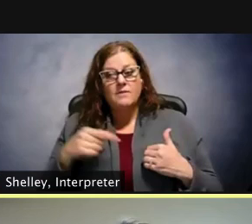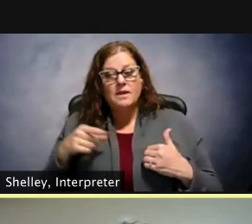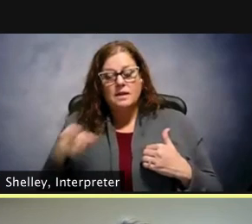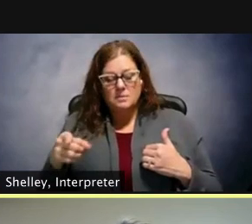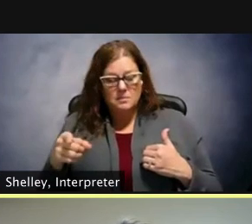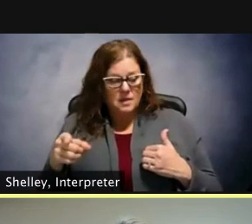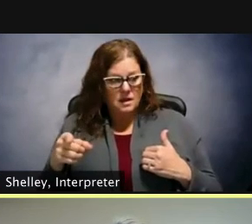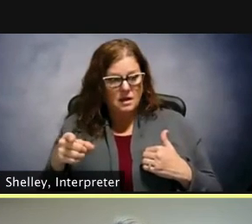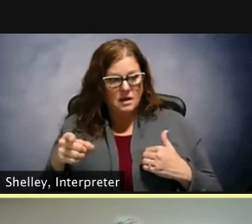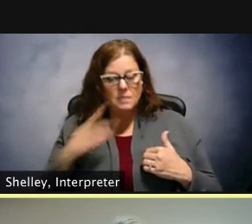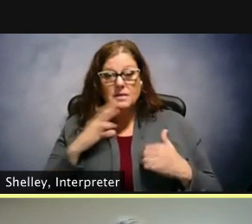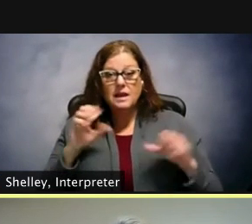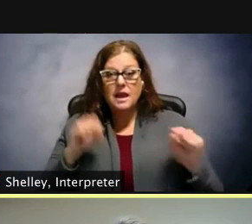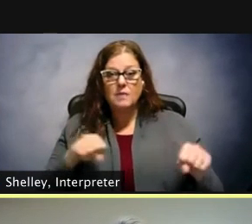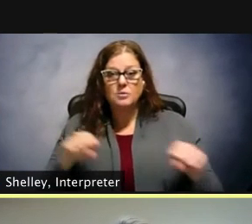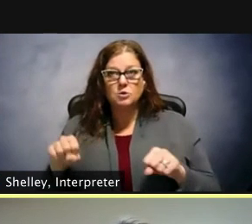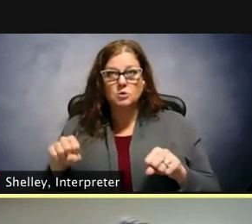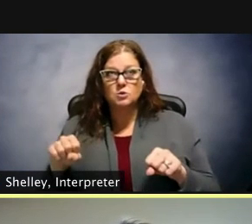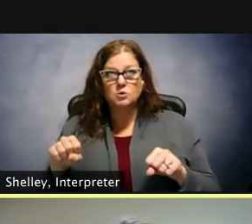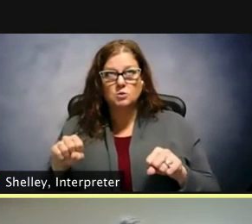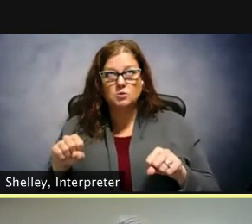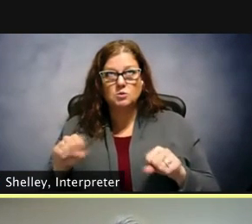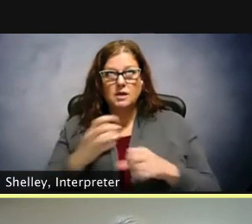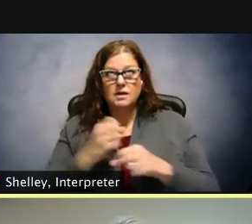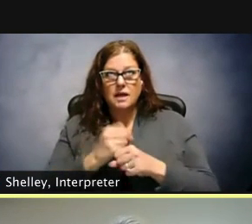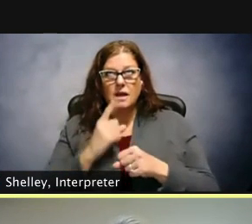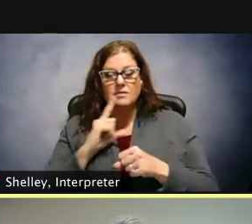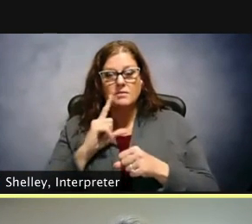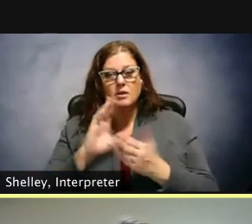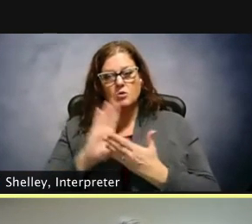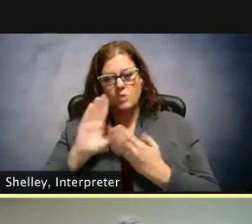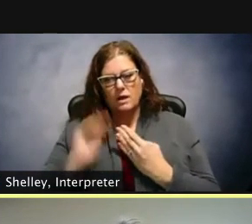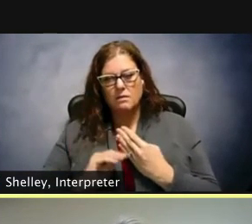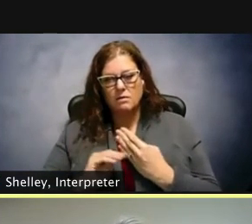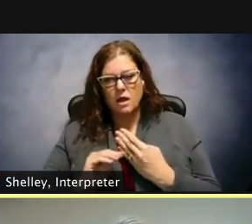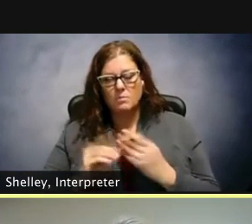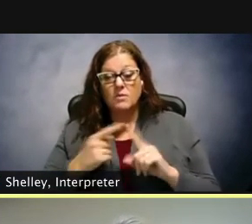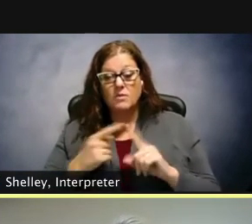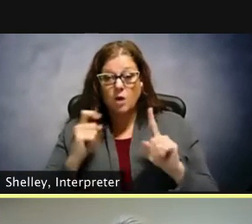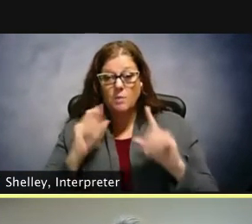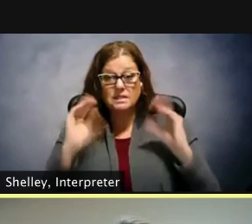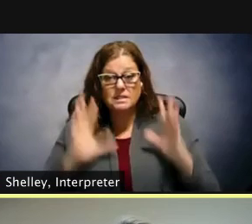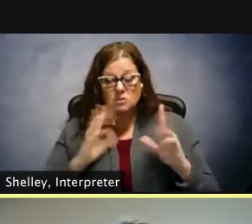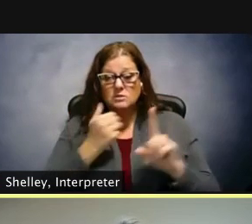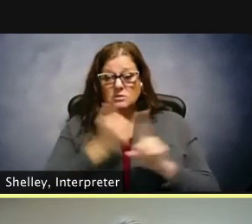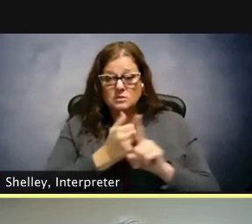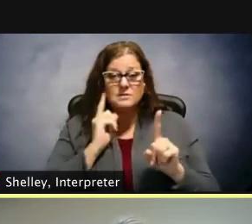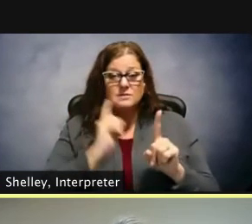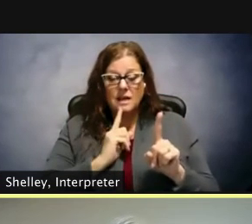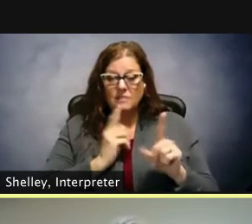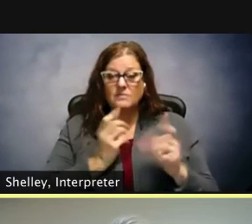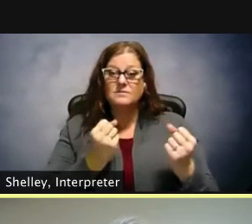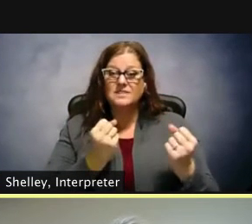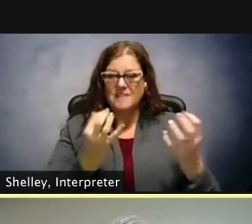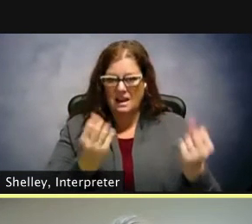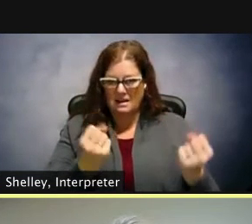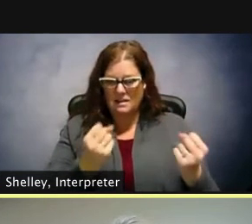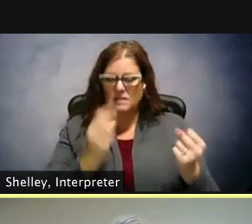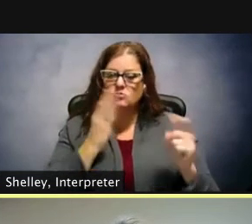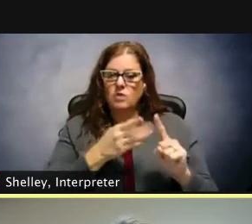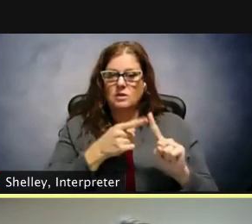be able to get the curriculum from a teacher of the deaf that is signing directly to him going